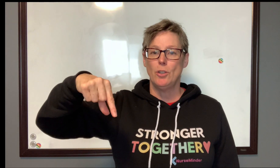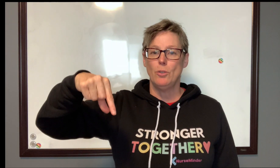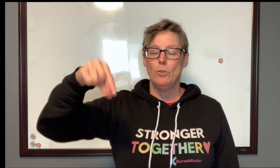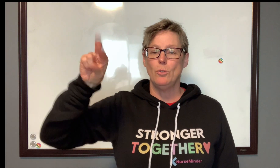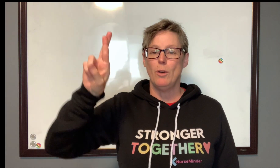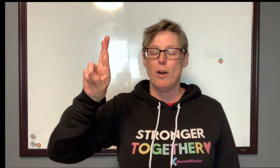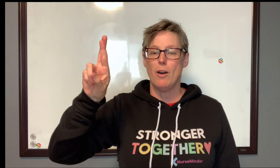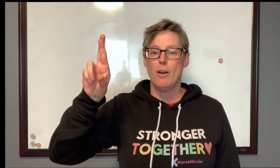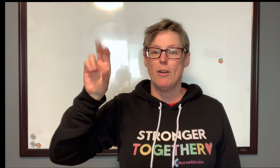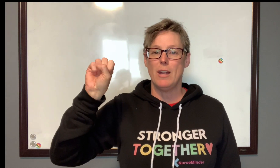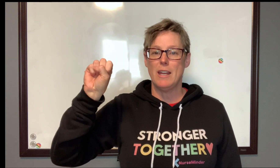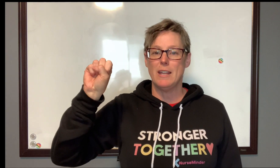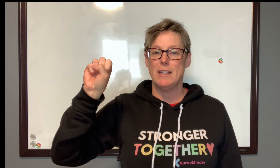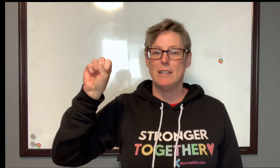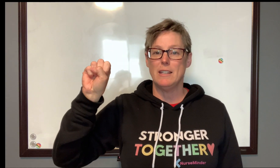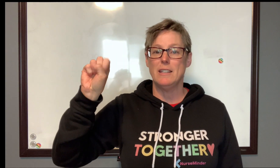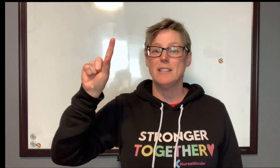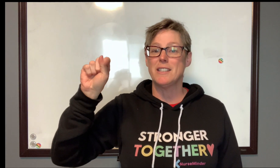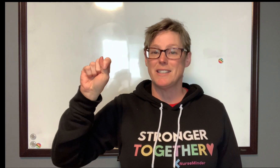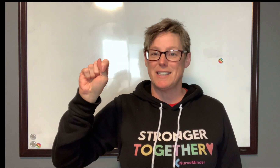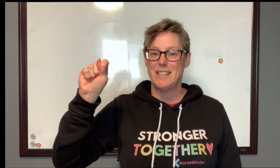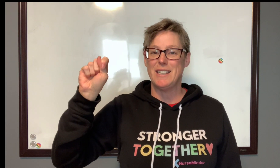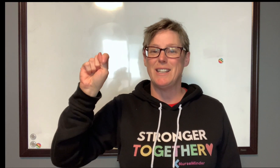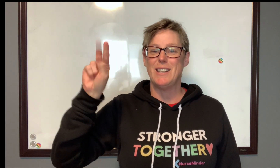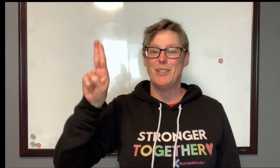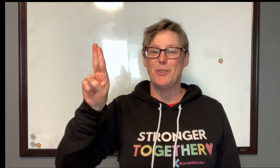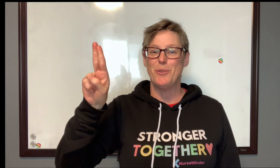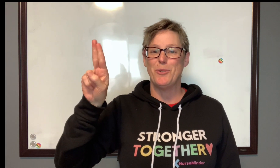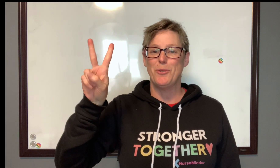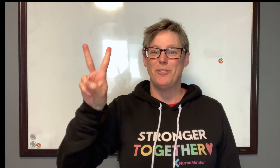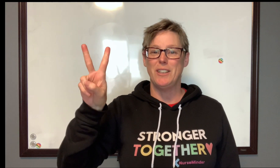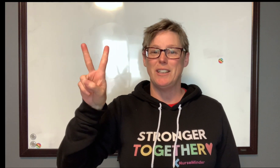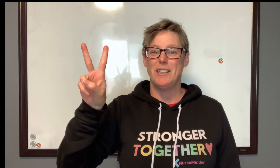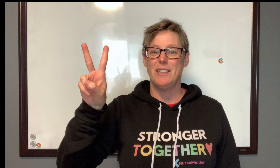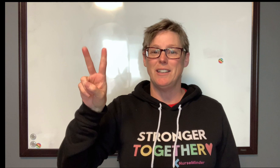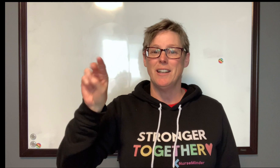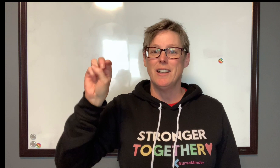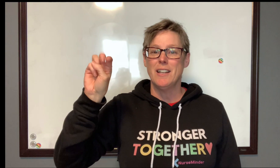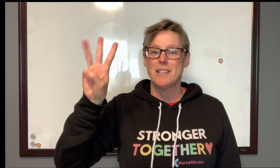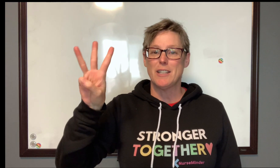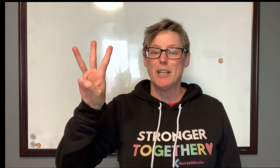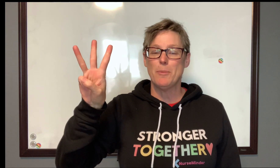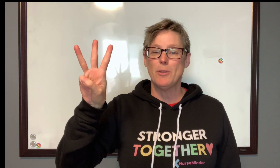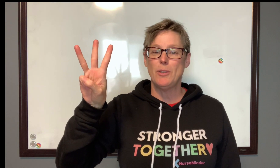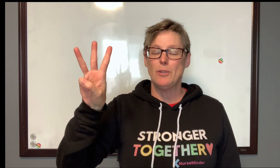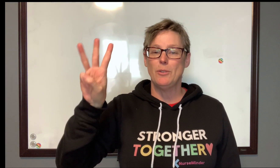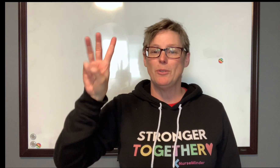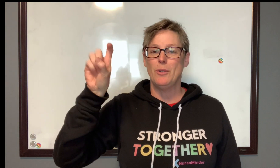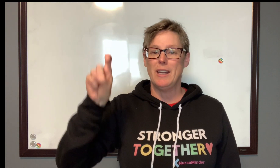q r s t